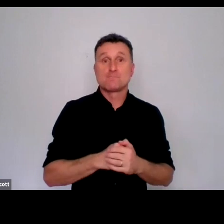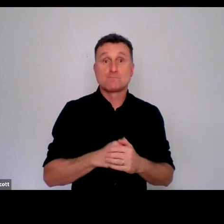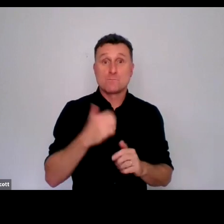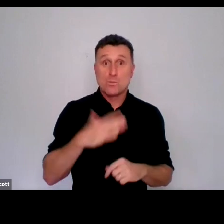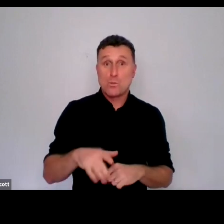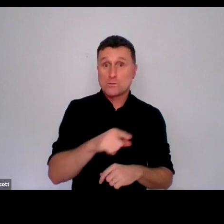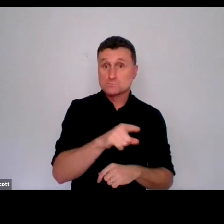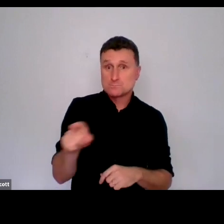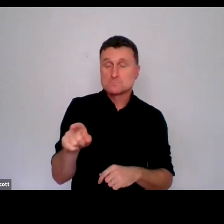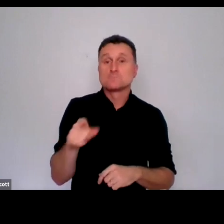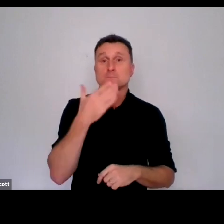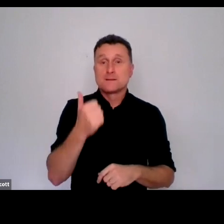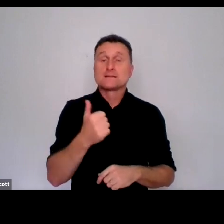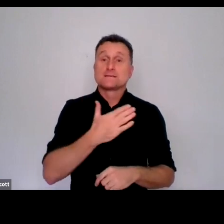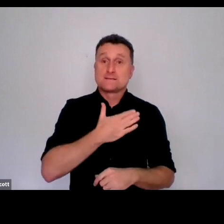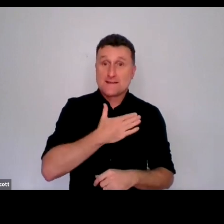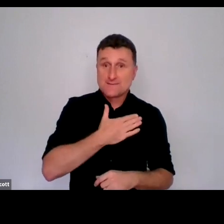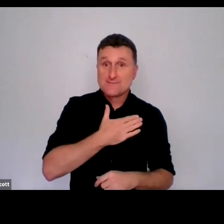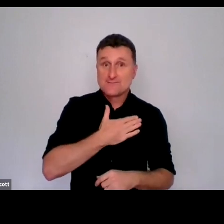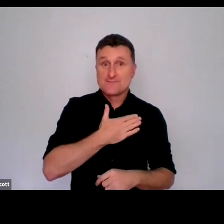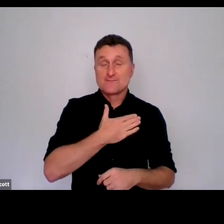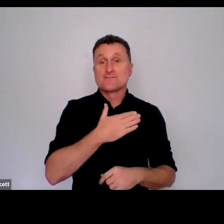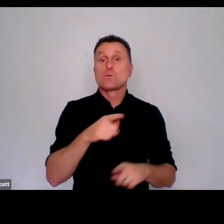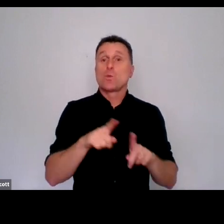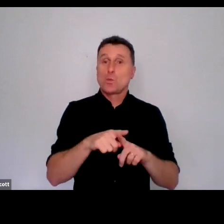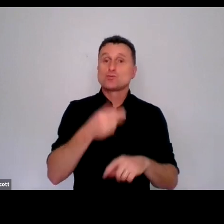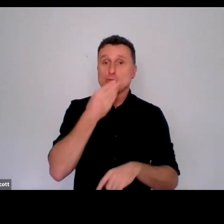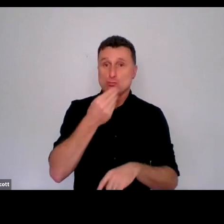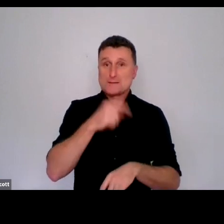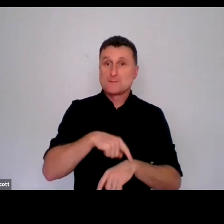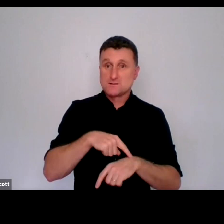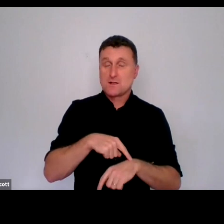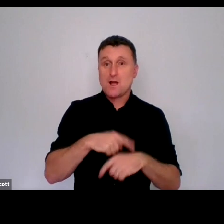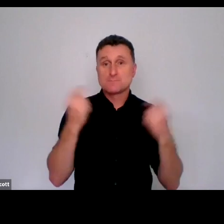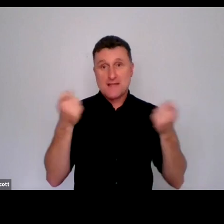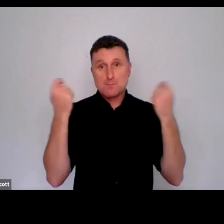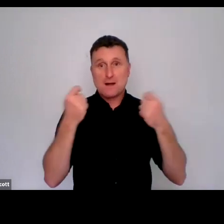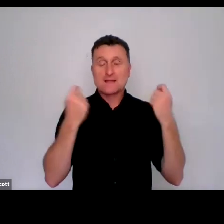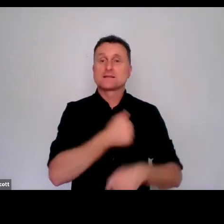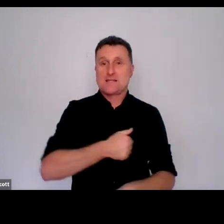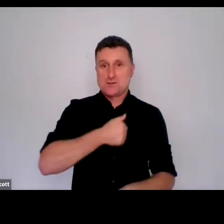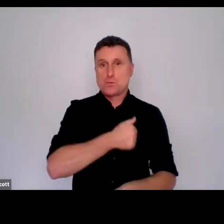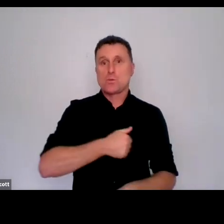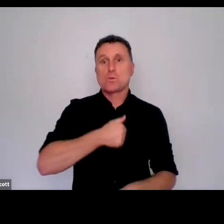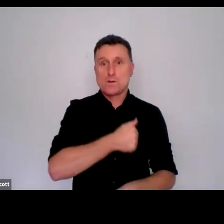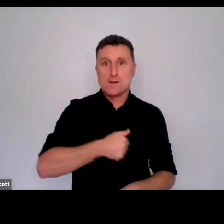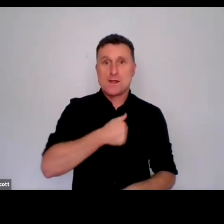and enjoyable period over the upcoming holiday. I’m really looking forward to